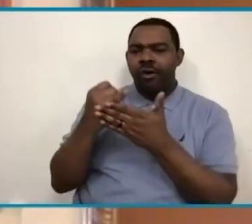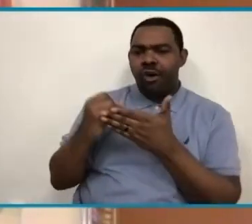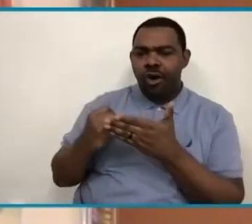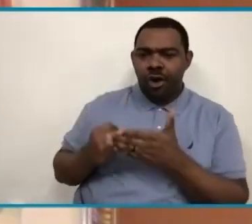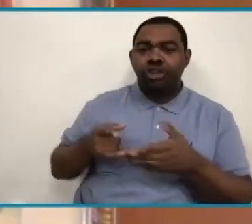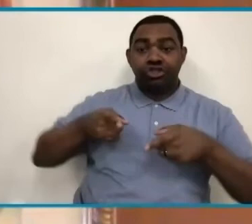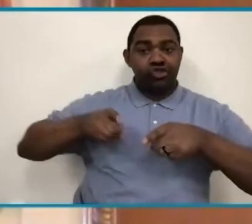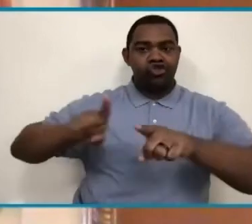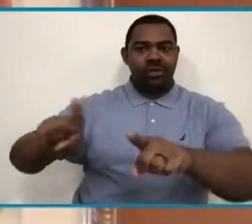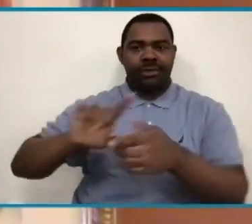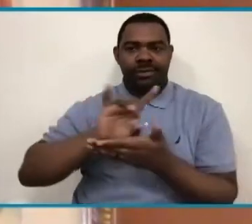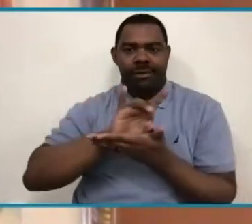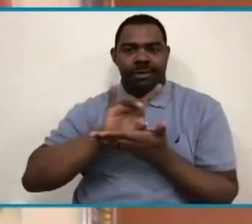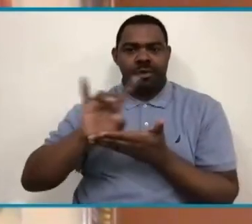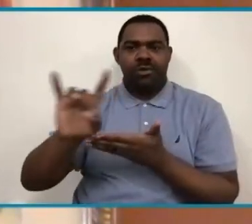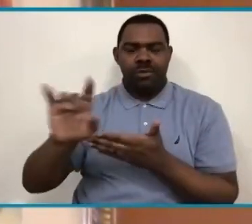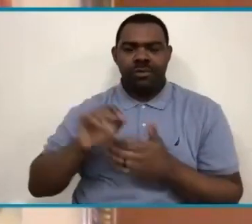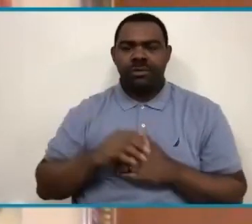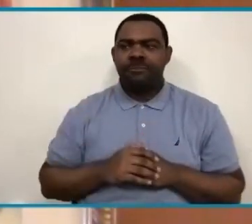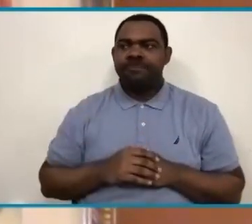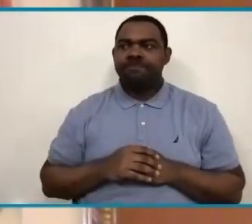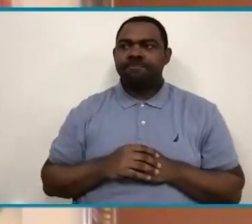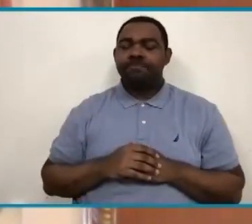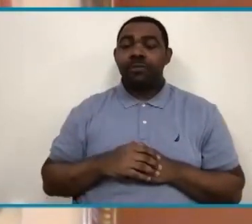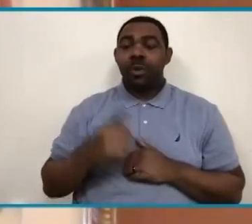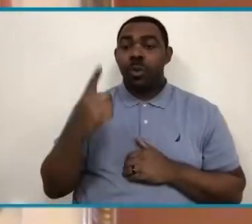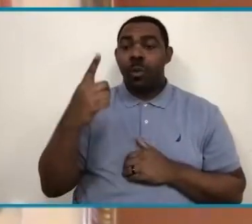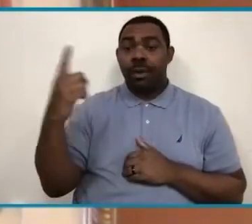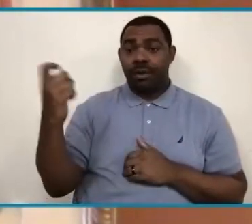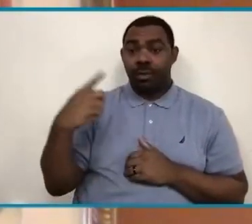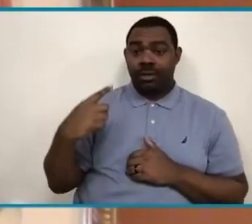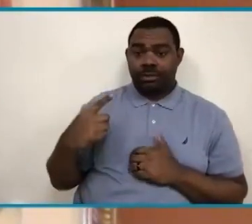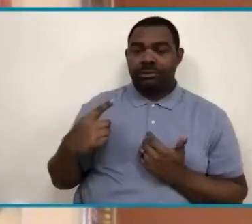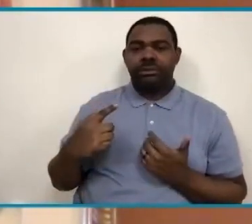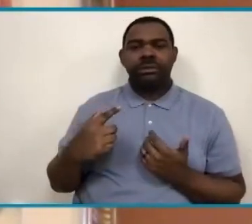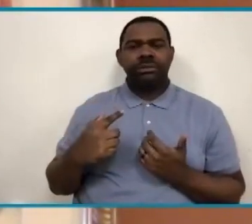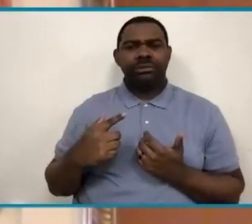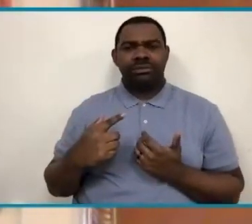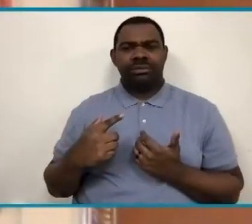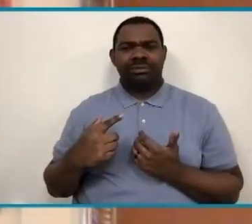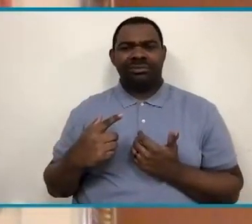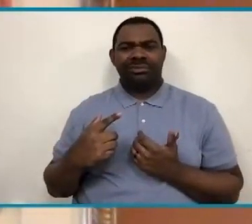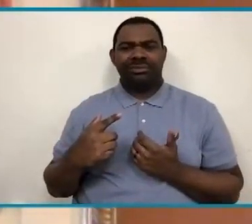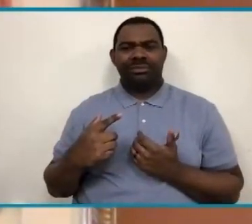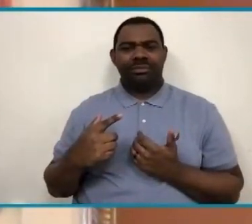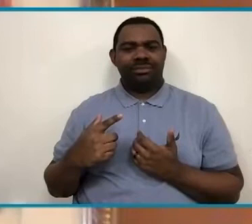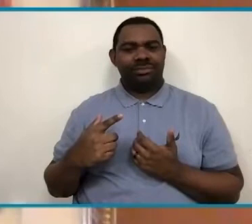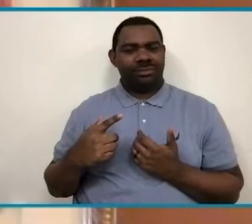One of the questions we have is how emotionally expressive are these masks and one of the